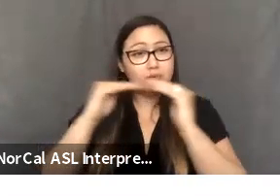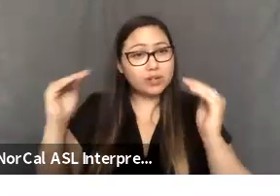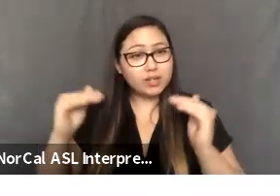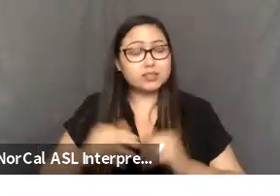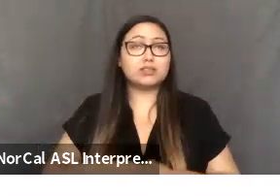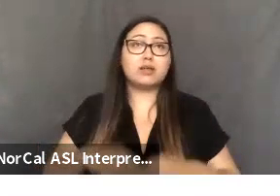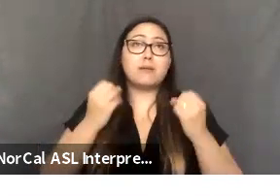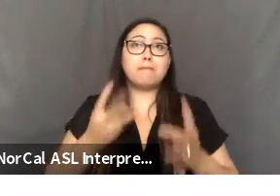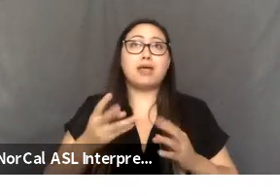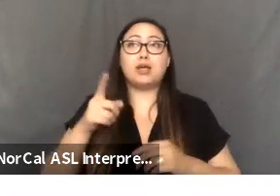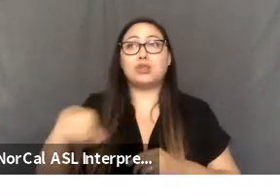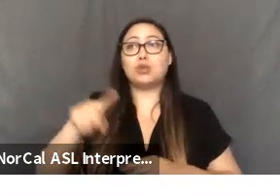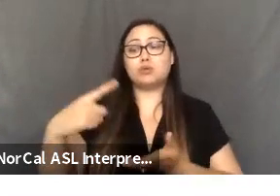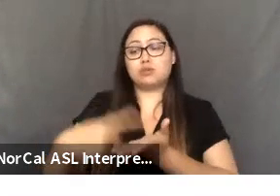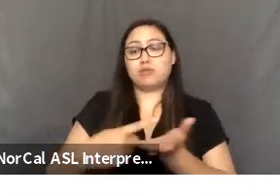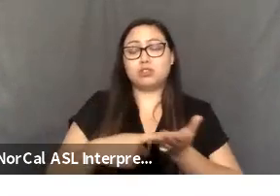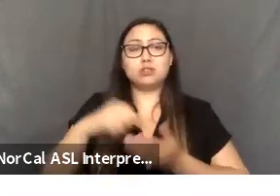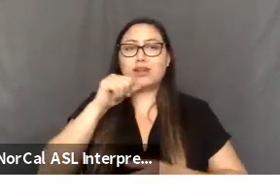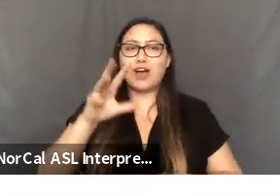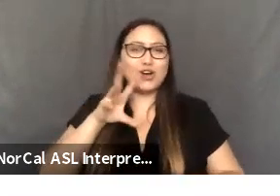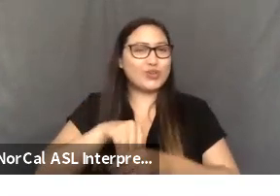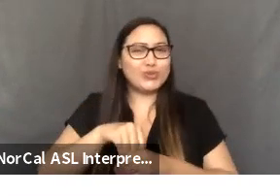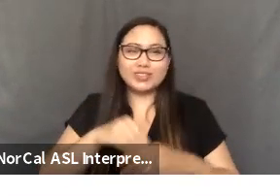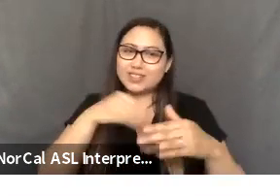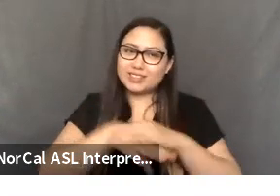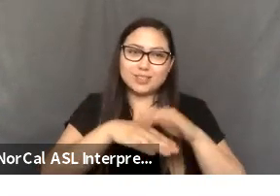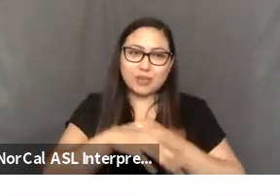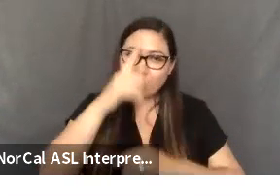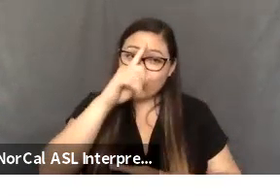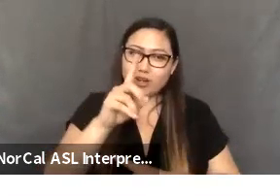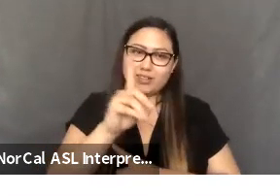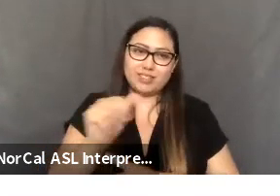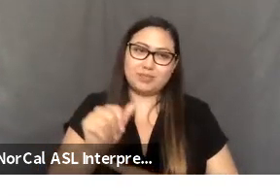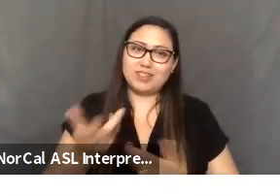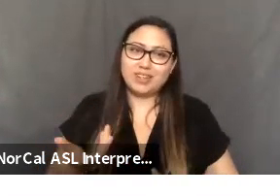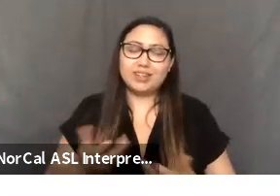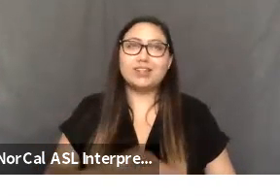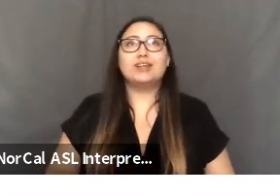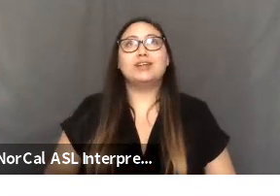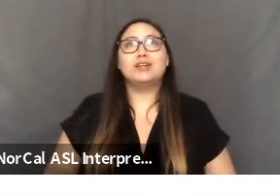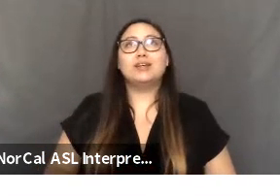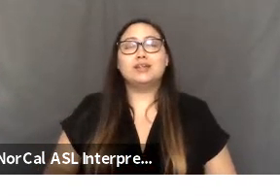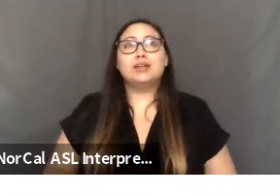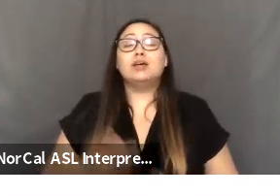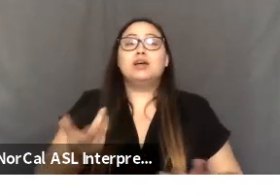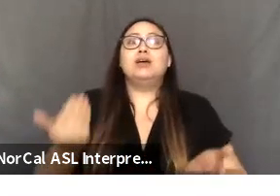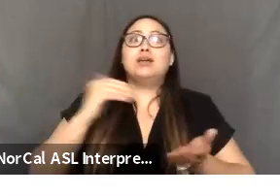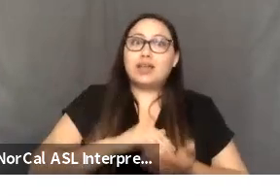are not including accessibility or disability in those. Again, if anyone has bright ideas,